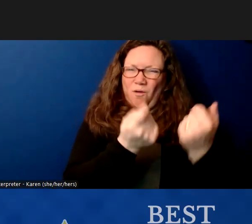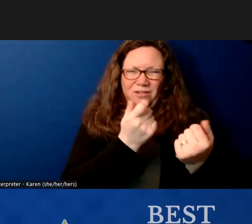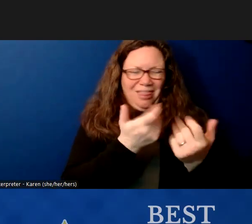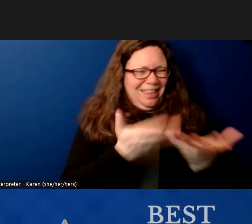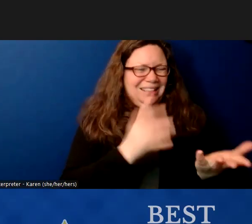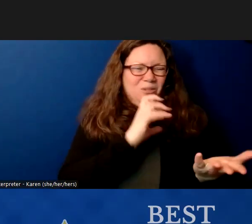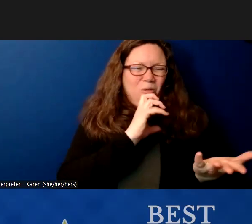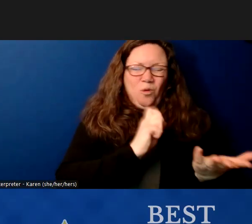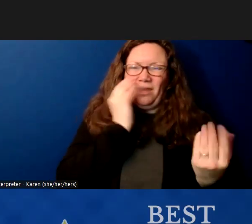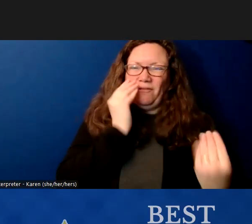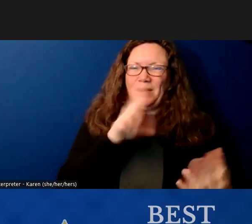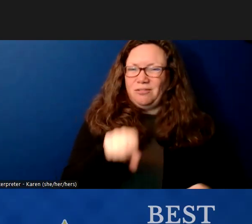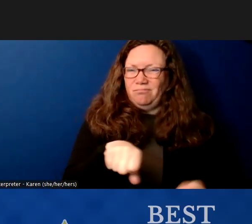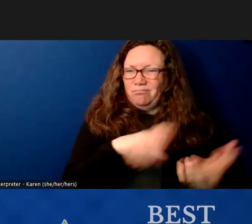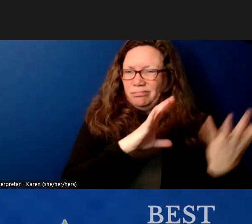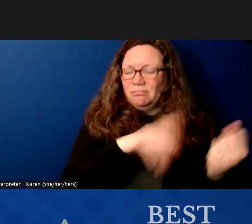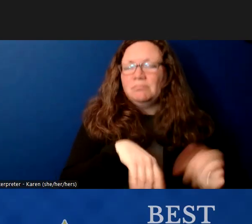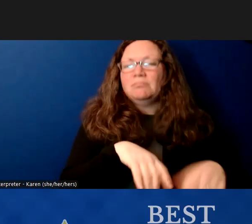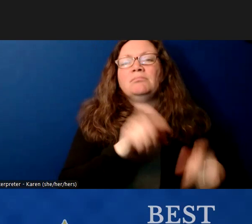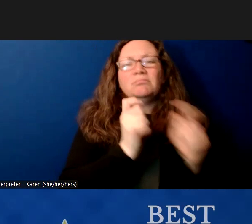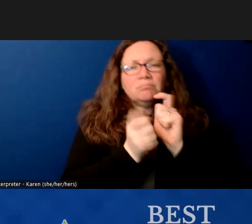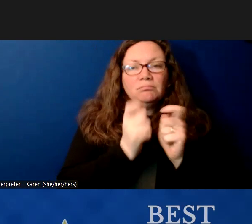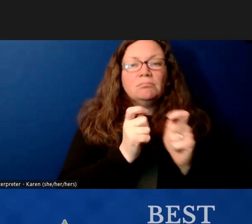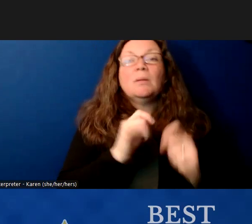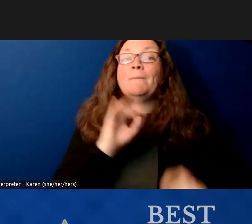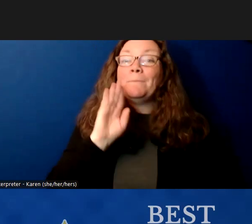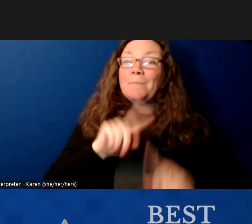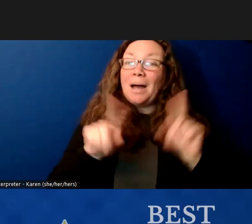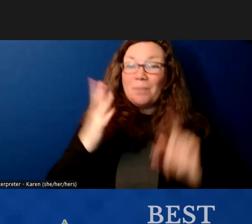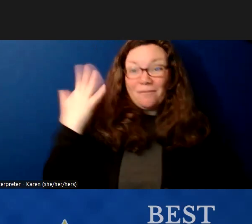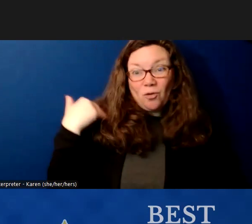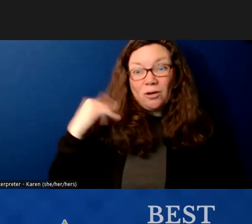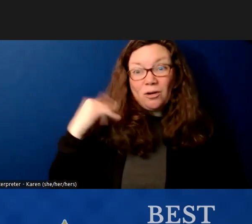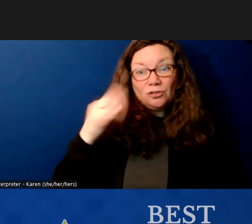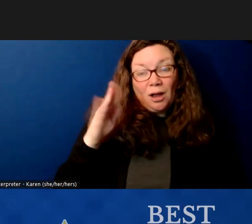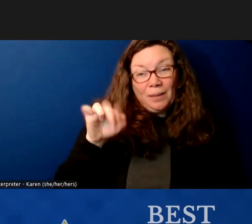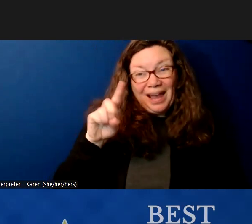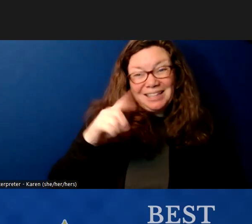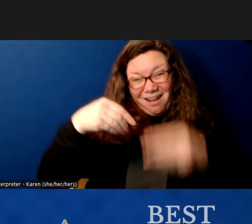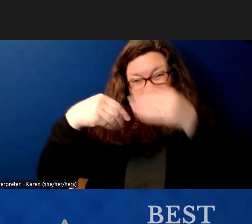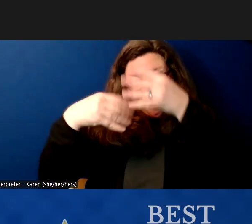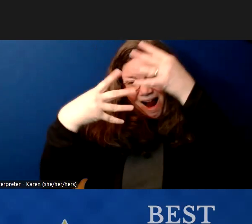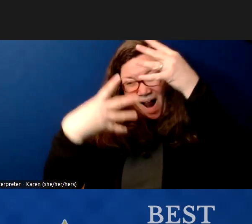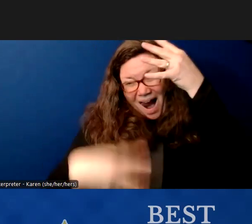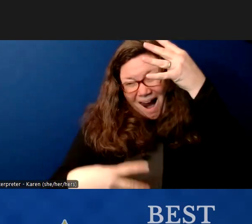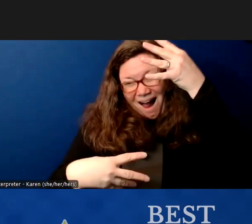We've got a fewer number of jobs, so you're not going to see nearly as many as you were. However, there's going to be greater efficiency that will go along with that.